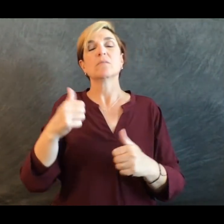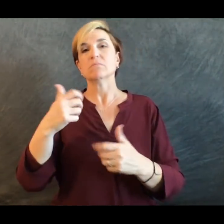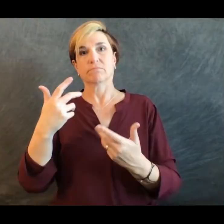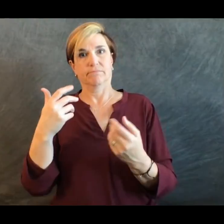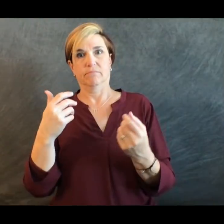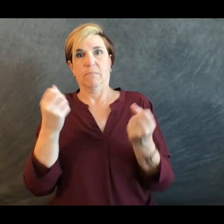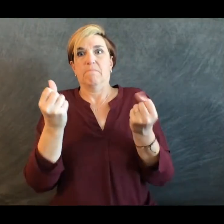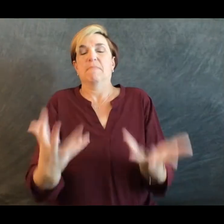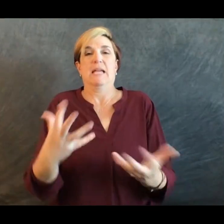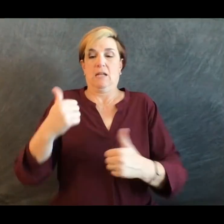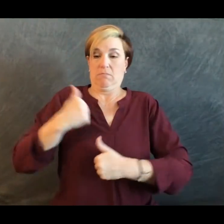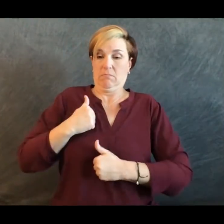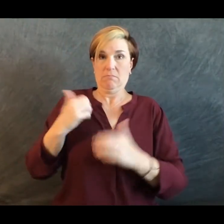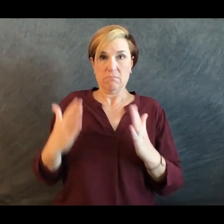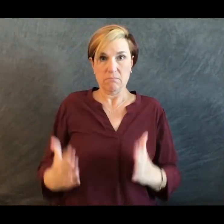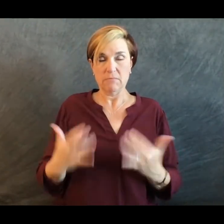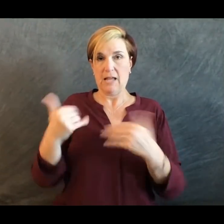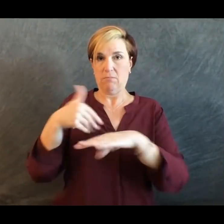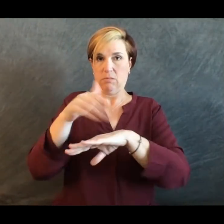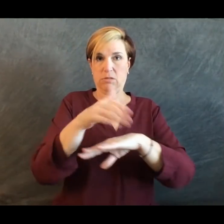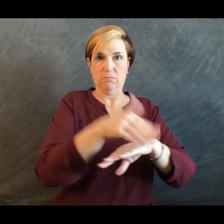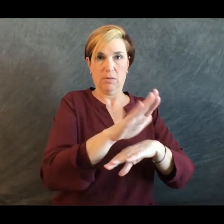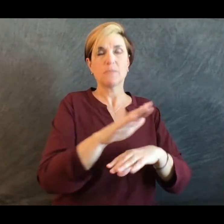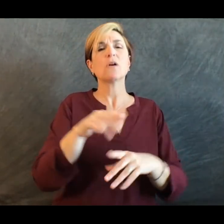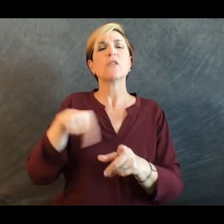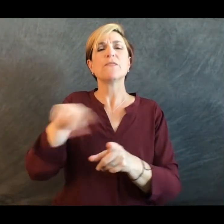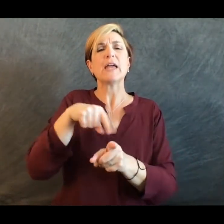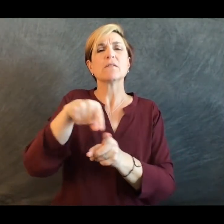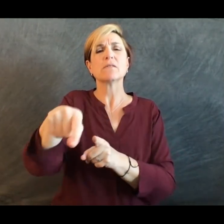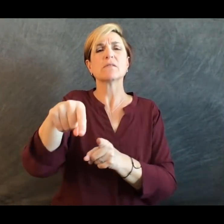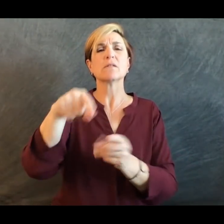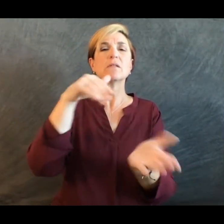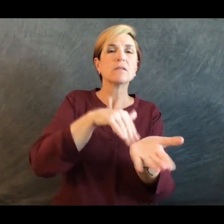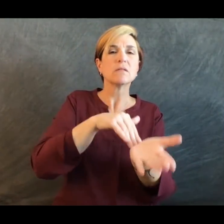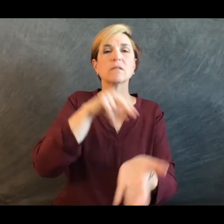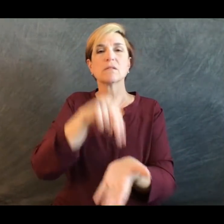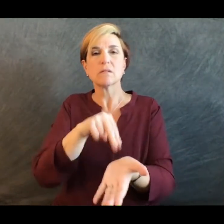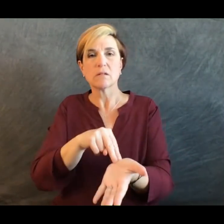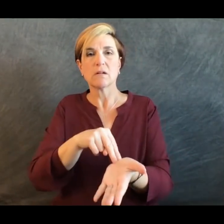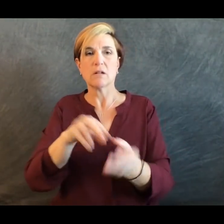medical military personnel in nine states focusing on the areas of the most